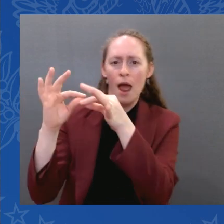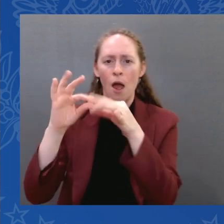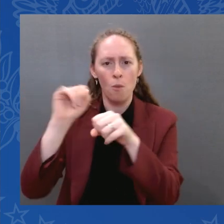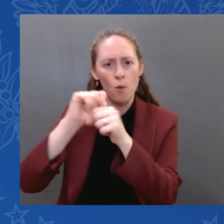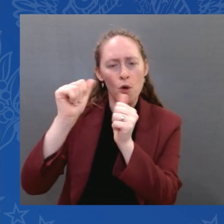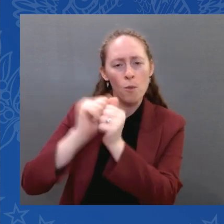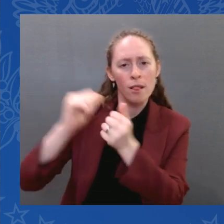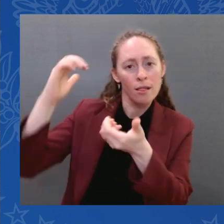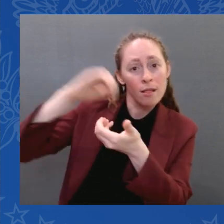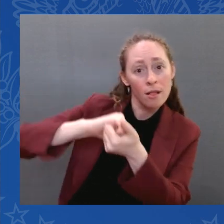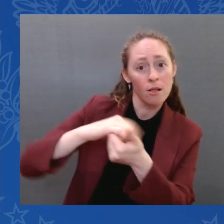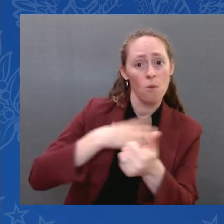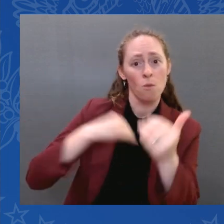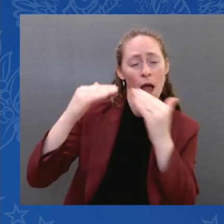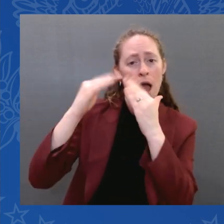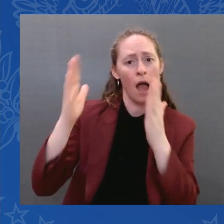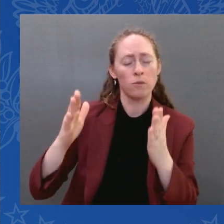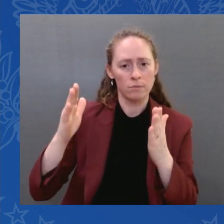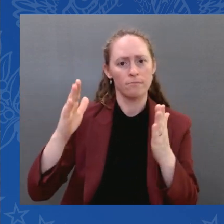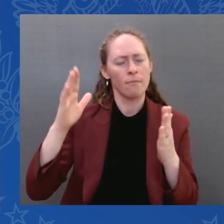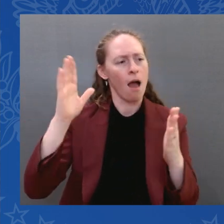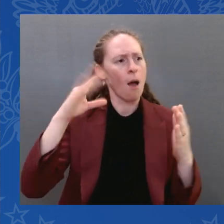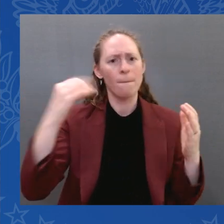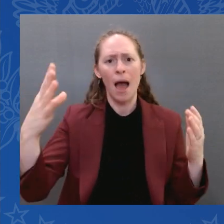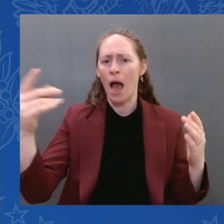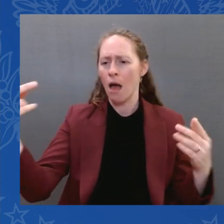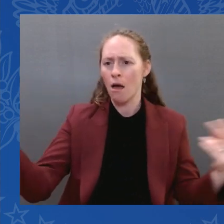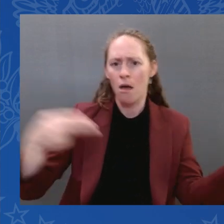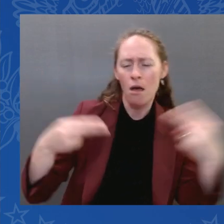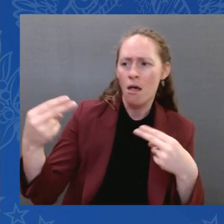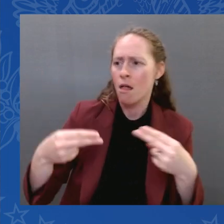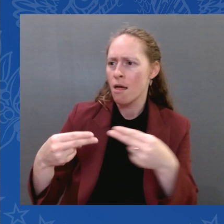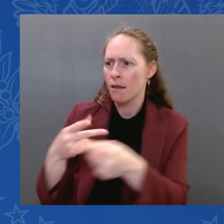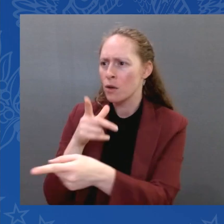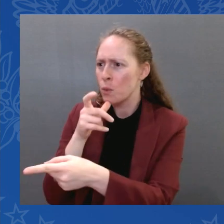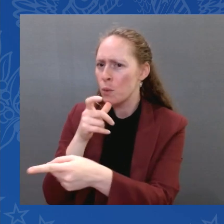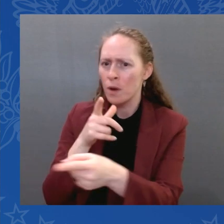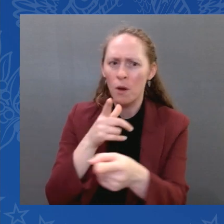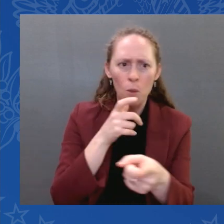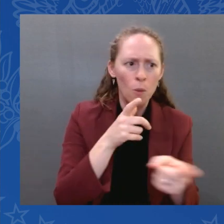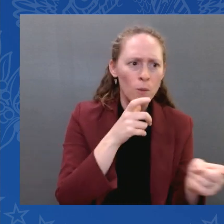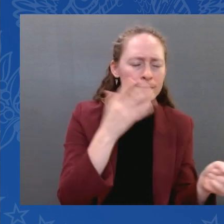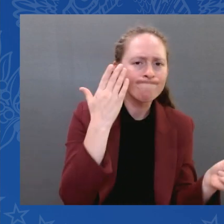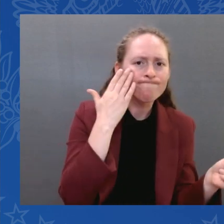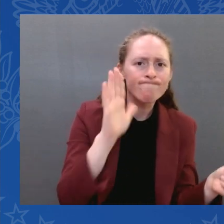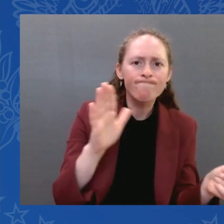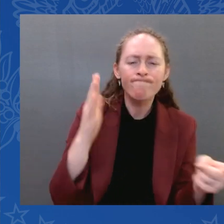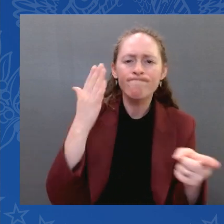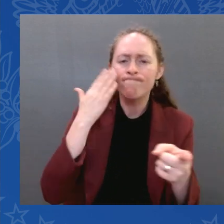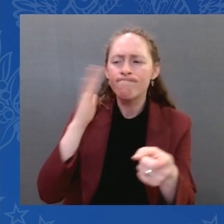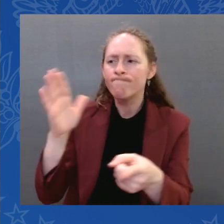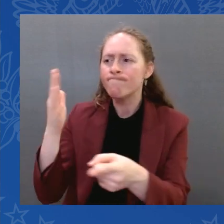And so I decided to go up to the private Senate dining room, used to call it as you go down the hallway and the first floor.